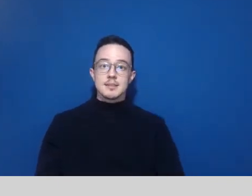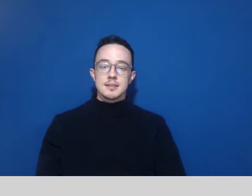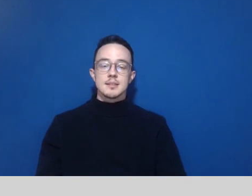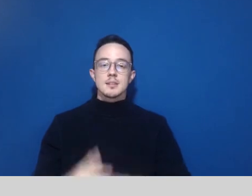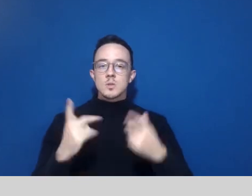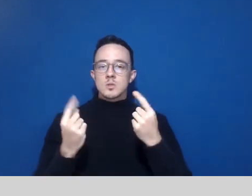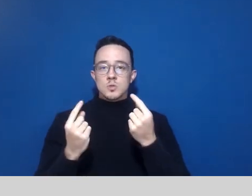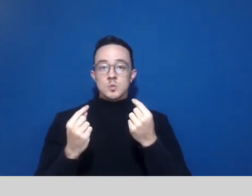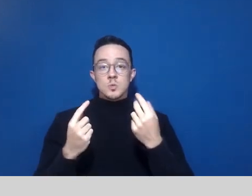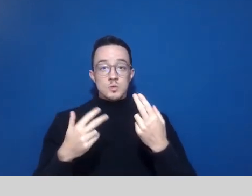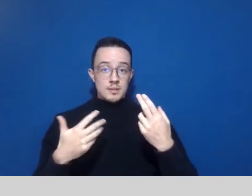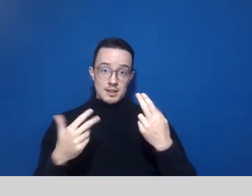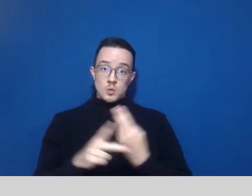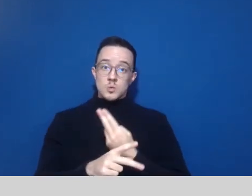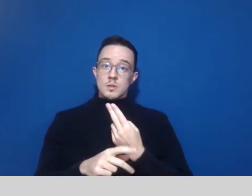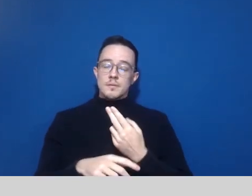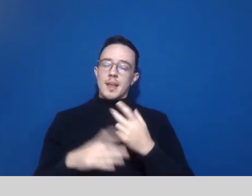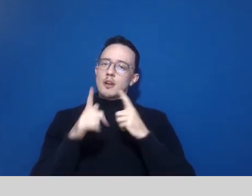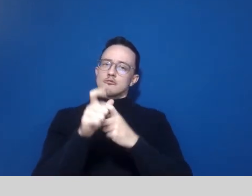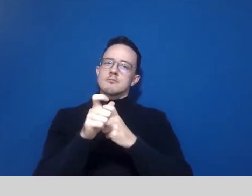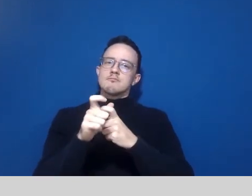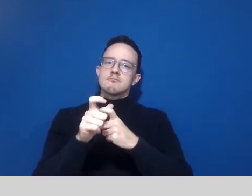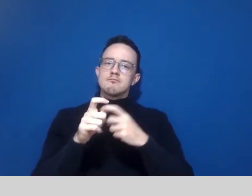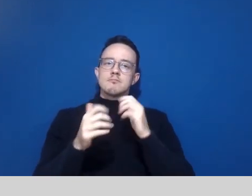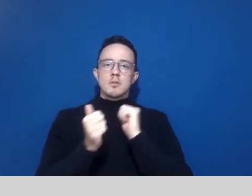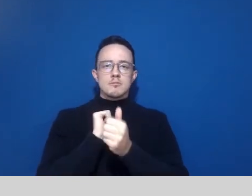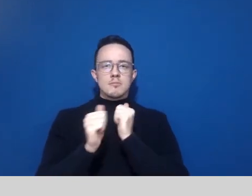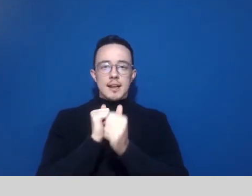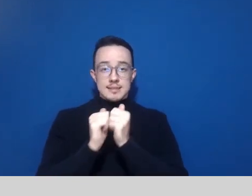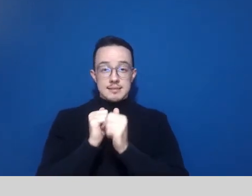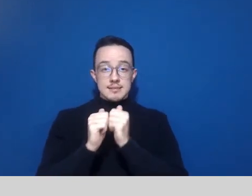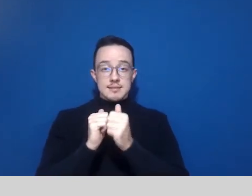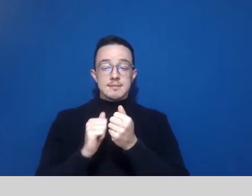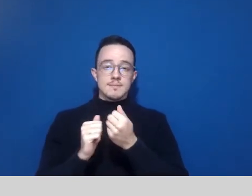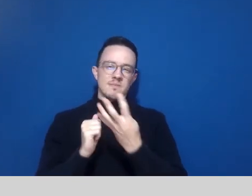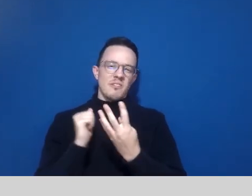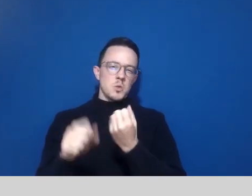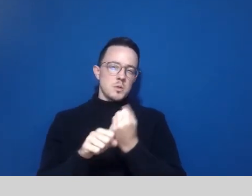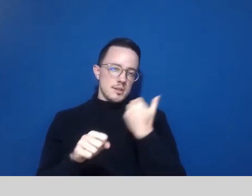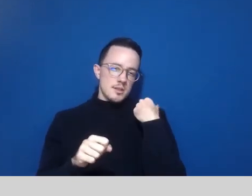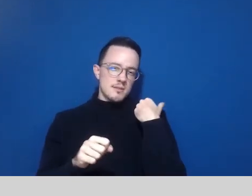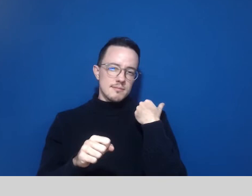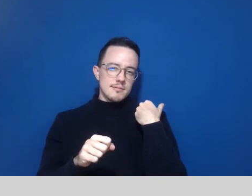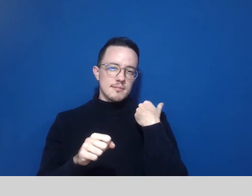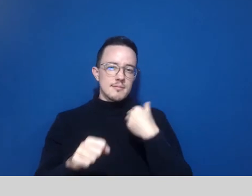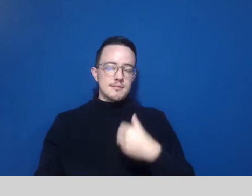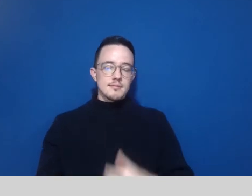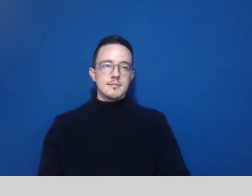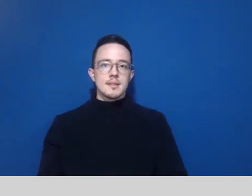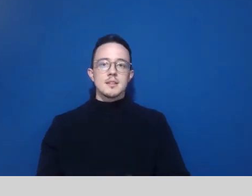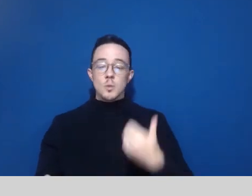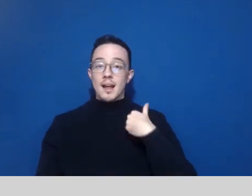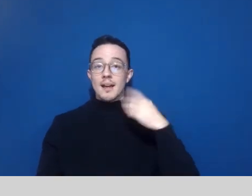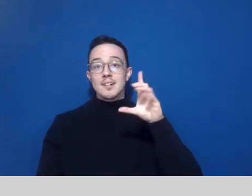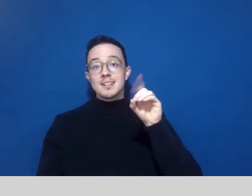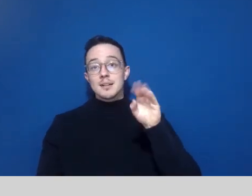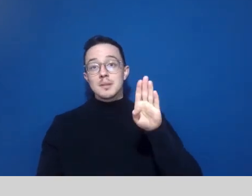I ran the Bay To Breakers race in San Francisco a couple of years ago, and because of that, I've got a database table